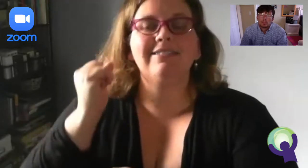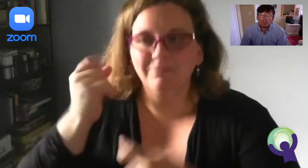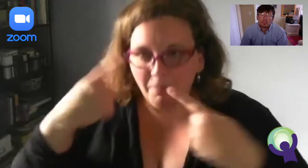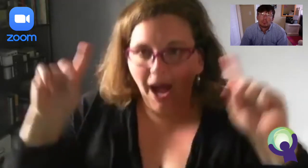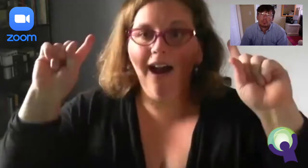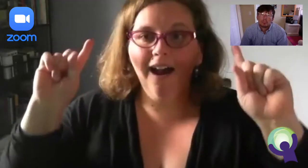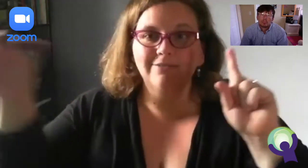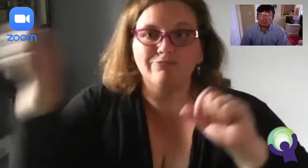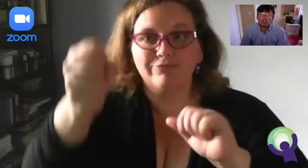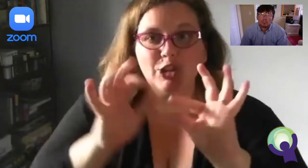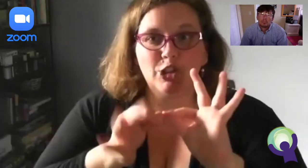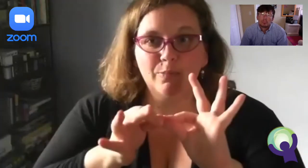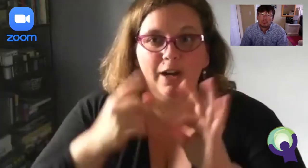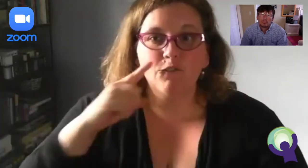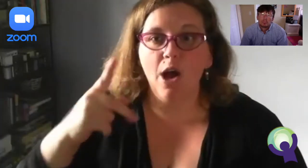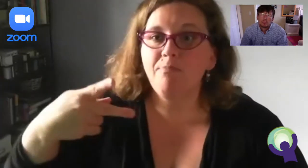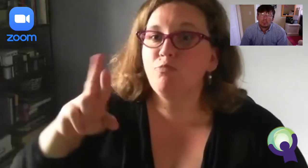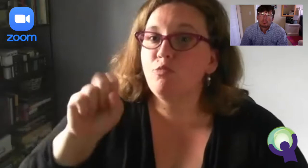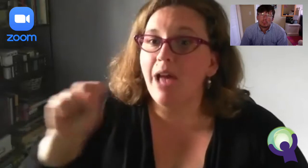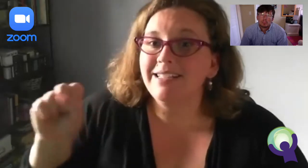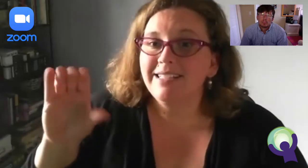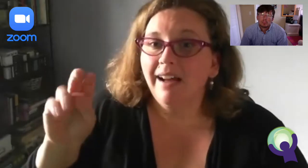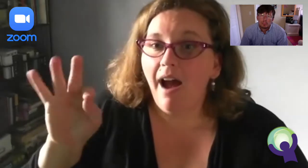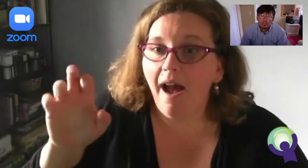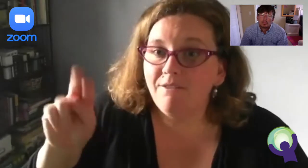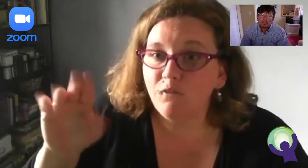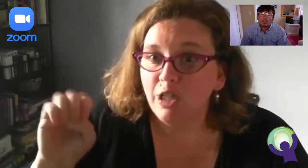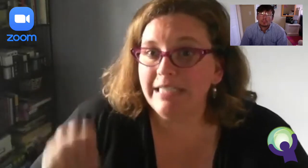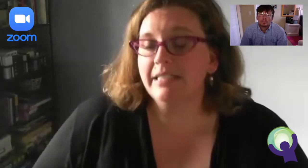and we always want to make sure like, for